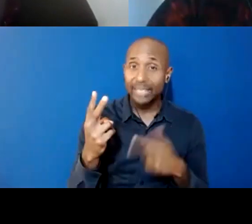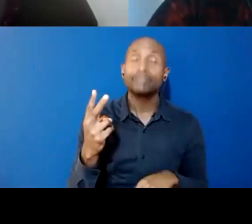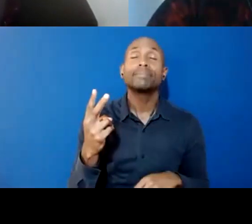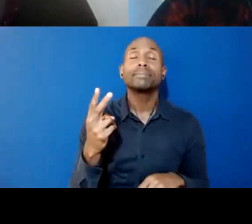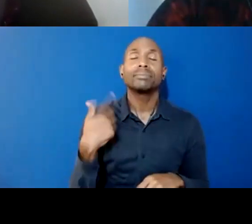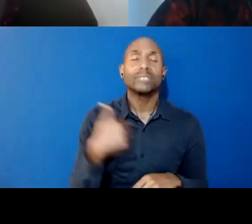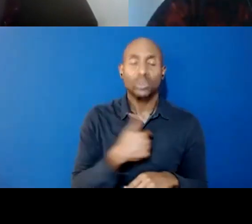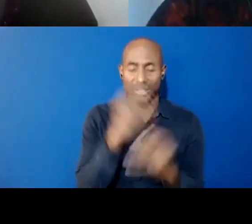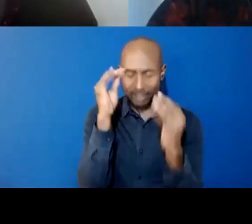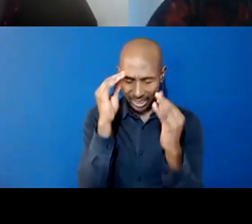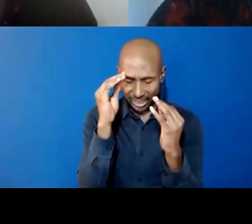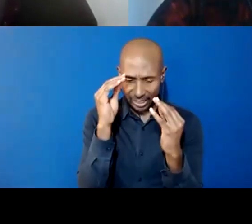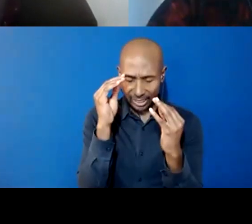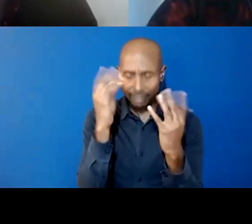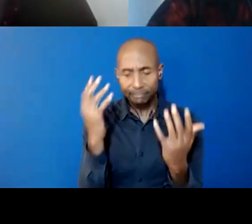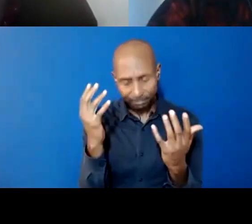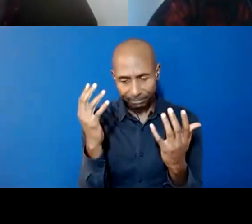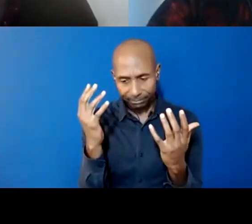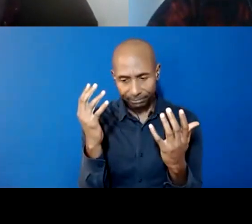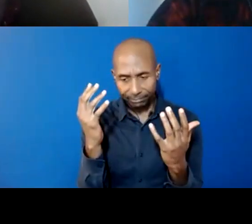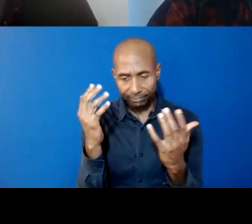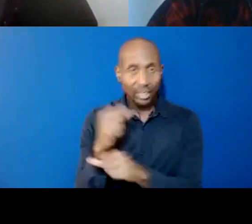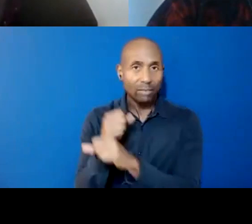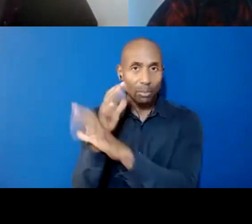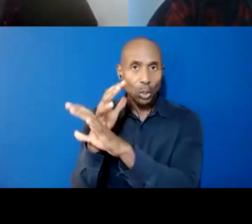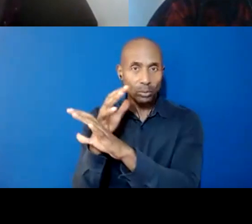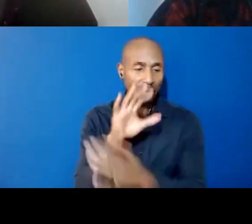want to be in person and remote.